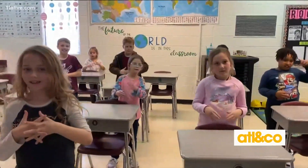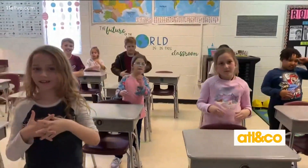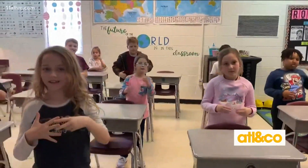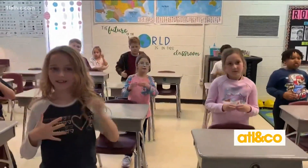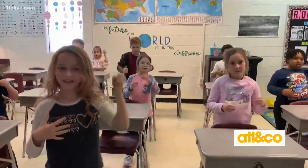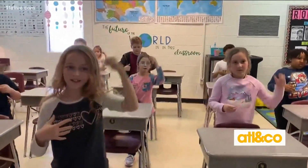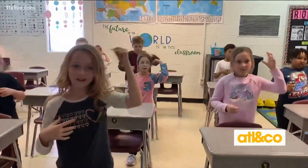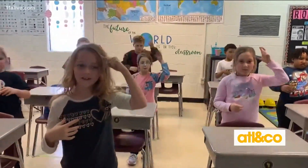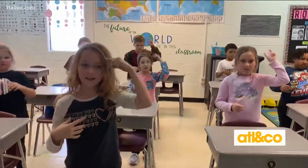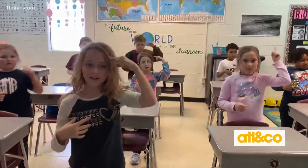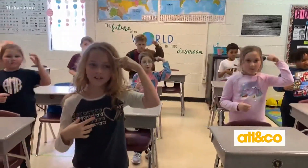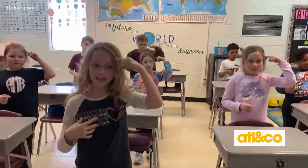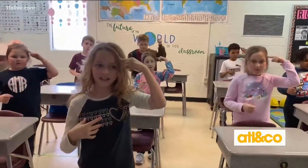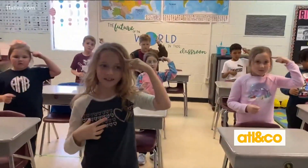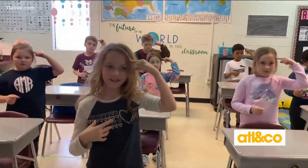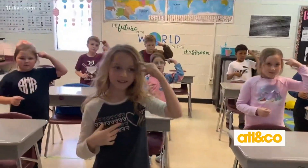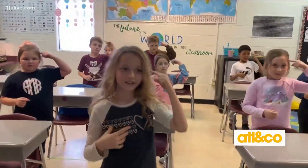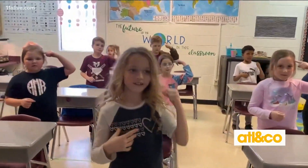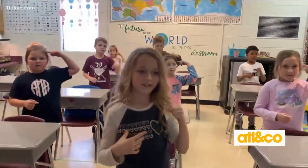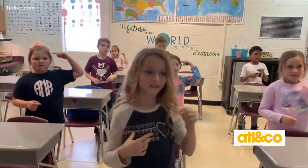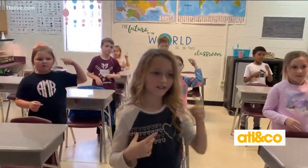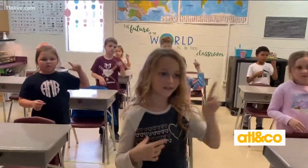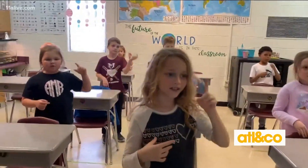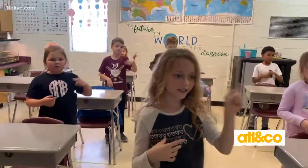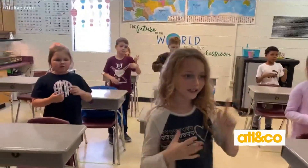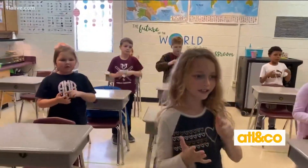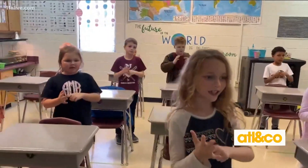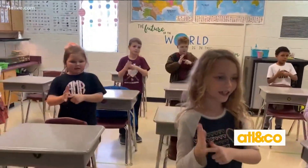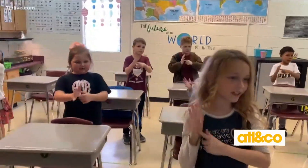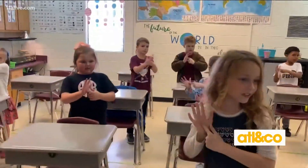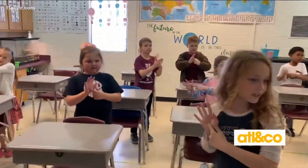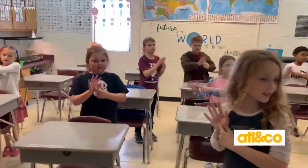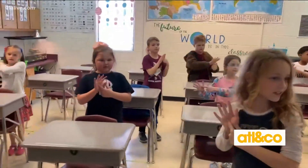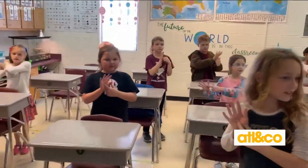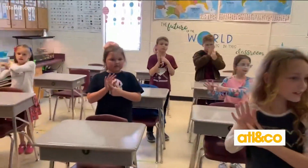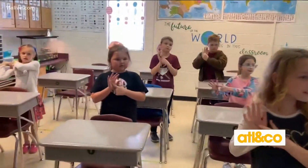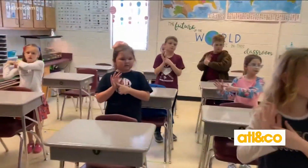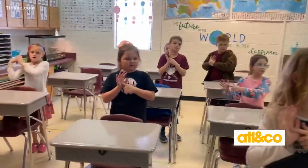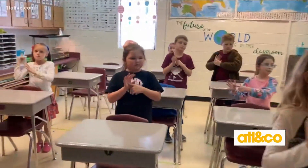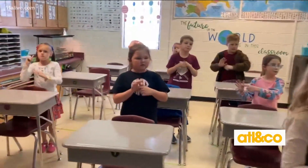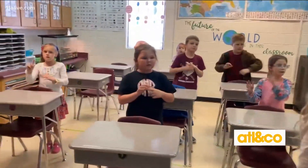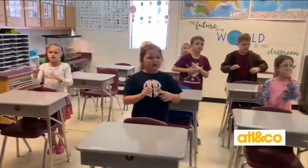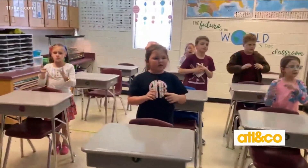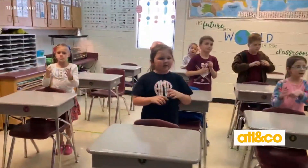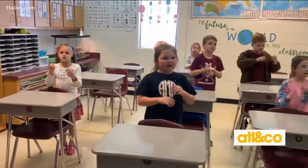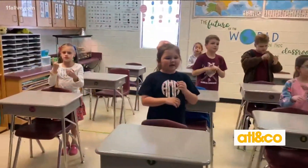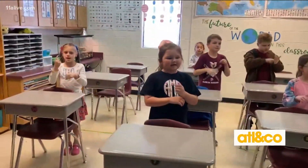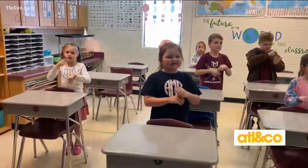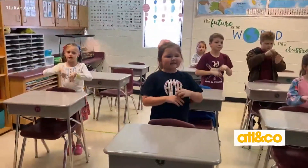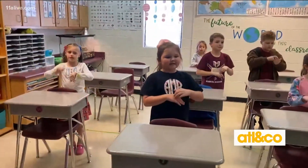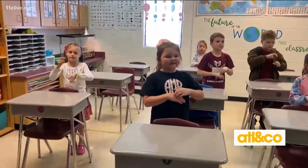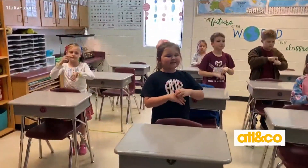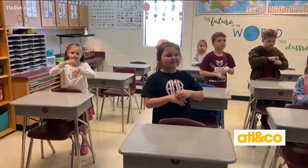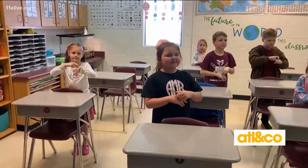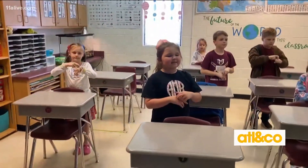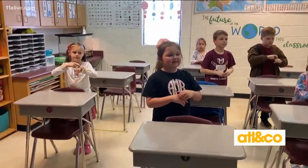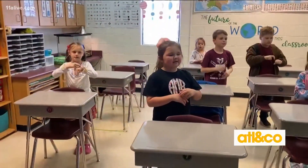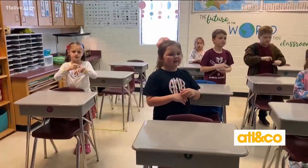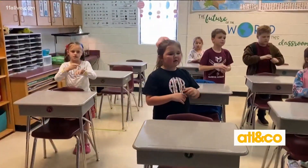I PLEDGE ALLEGIANCE TO THE FLAG OF I PLEDGE ALLEGIANCE TO THE FLAG OF THE I PLEDGE ALLEGIANCE TO THE FLAG OF THE UNITED I PLEDGE ALLEGIANCE TO THE FLAG OF THE UNITED STATES I PLEDGE ALLEGIANCE TO THE FLAG OF THE UNITED STATES OF FLAG OF THE UNITED STATES OF FLAG OF THE UNITED STATES OF AMERICA. AMERICA. AMERICA. >> AMERICA. >> SO AMERICA. >> SO THESE AMERICA. >> SO THESE SWEET AMERICA. >> SO THESE SWEET KIDS AMERICA. >> SO THESE SWEET KIDS LEARNED SO THESE SWEET KIDS LEARNED